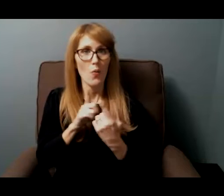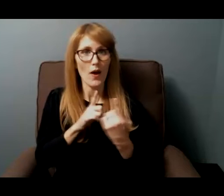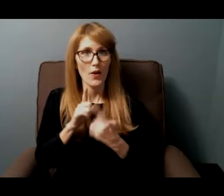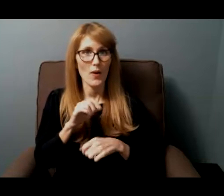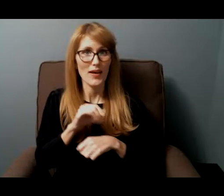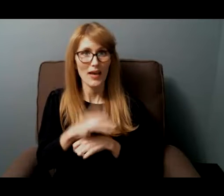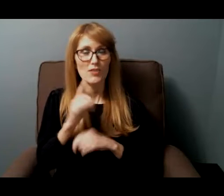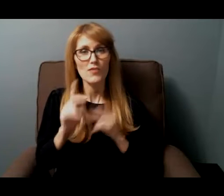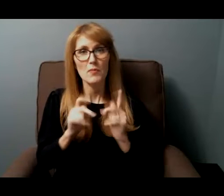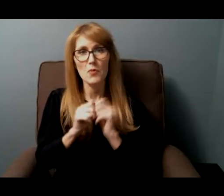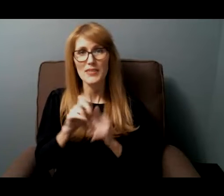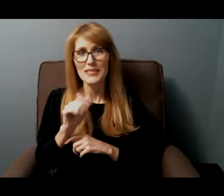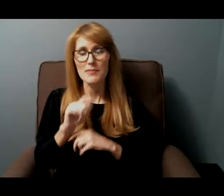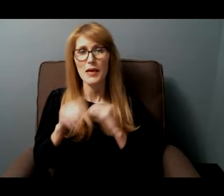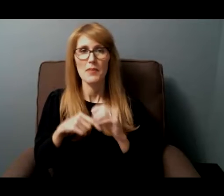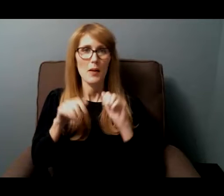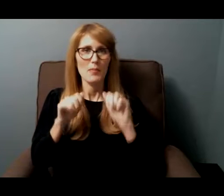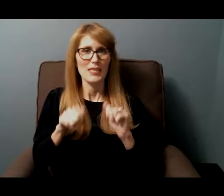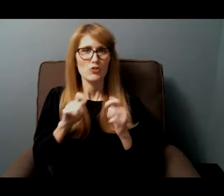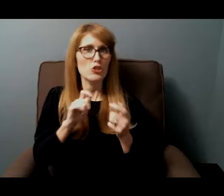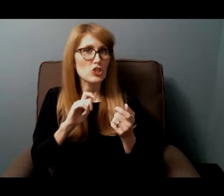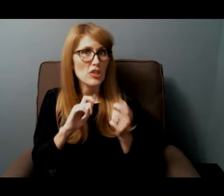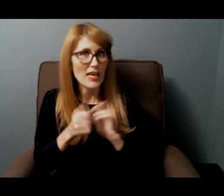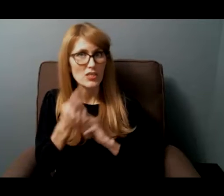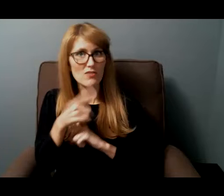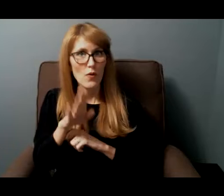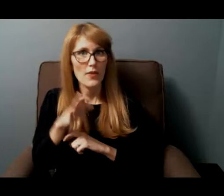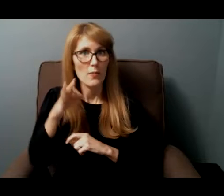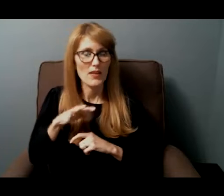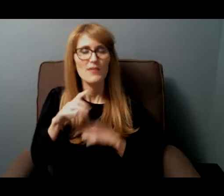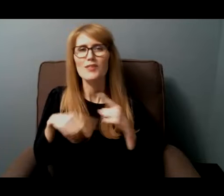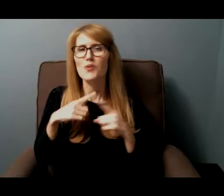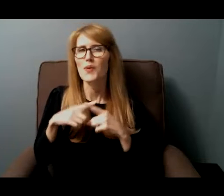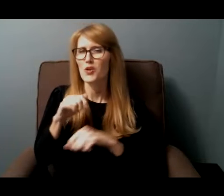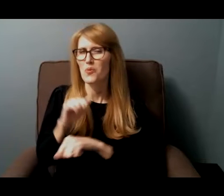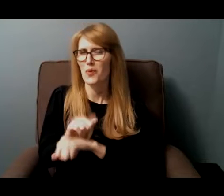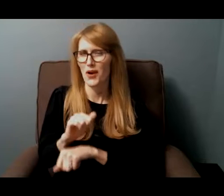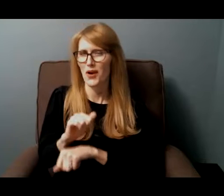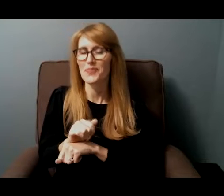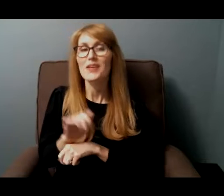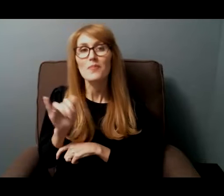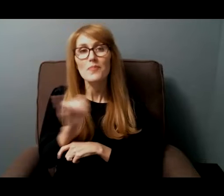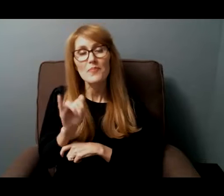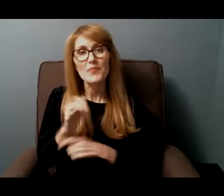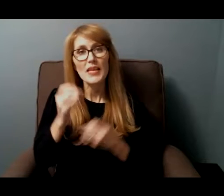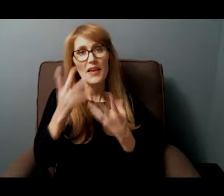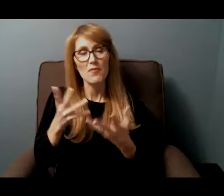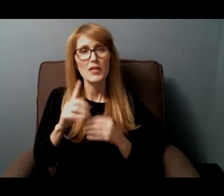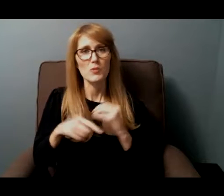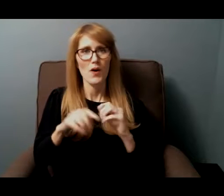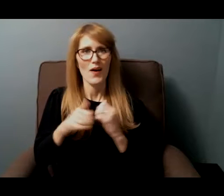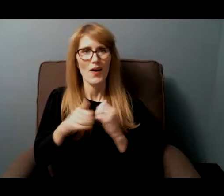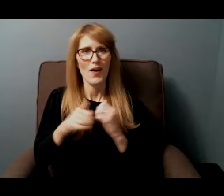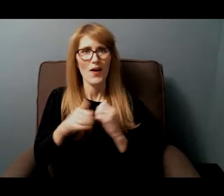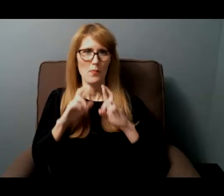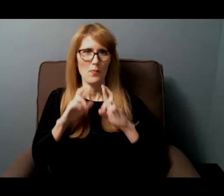potential changes to benefits when working and also information about how to report work to the